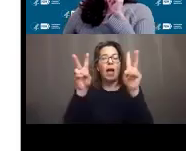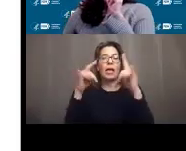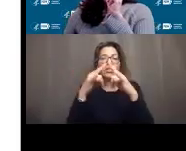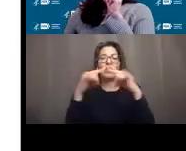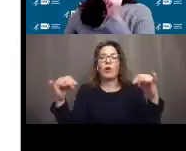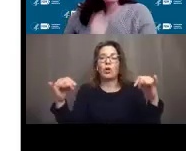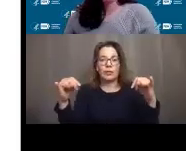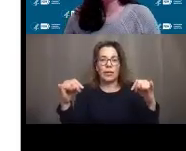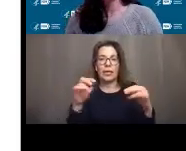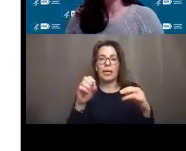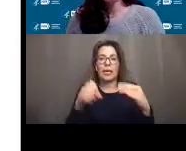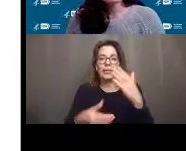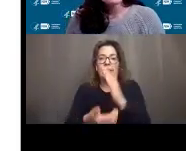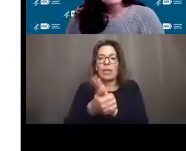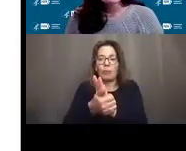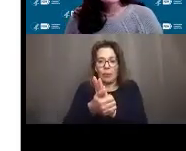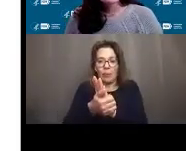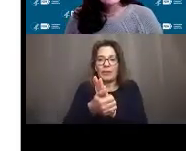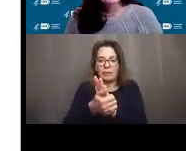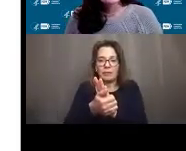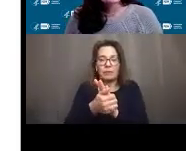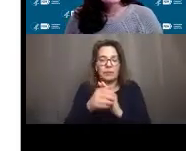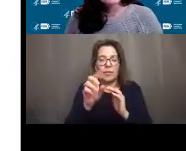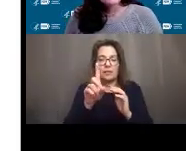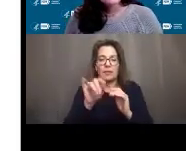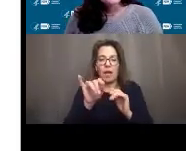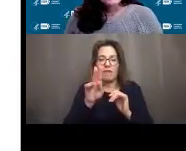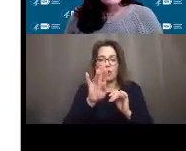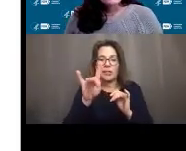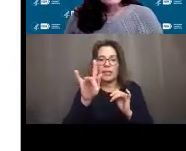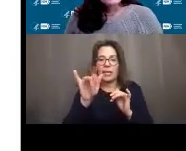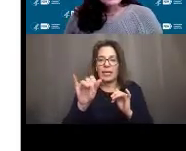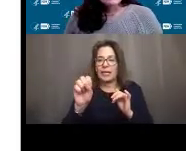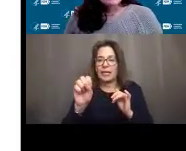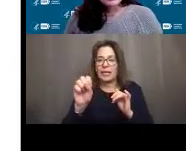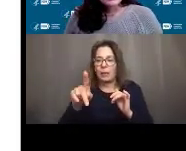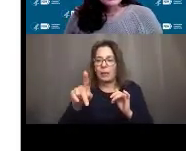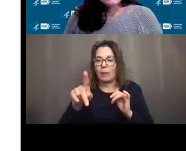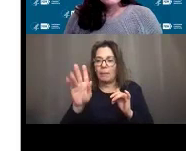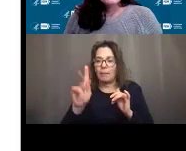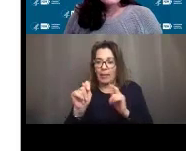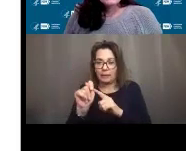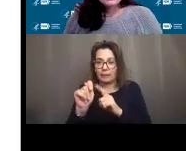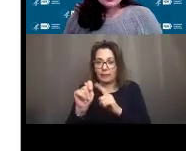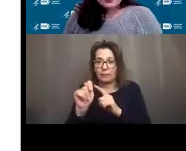as well, matching funding from your department, for example, to help out, but that's typically